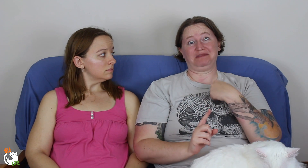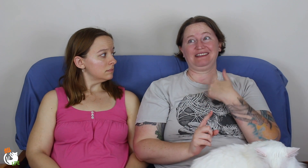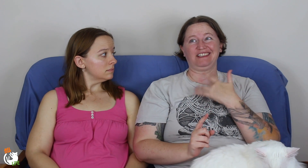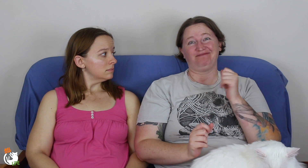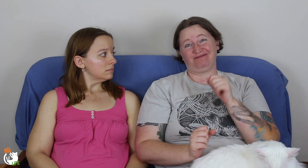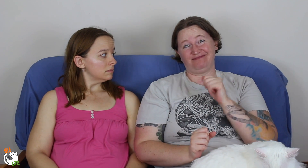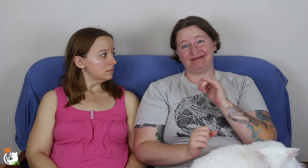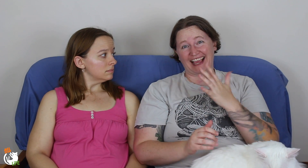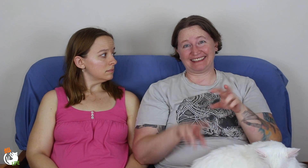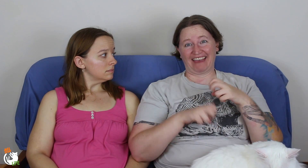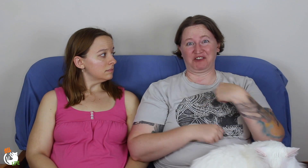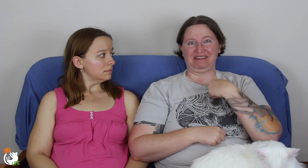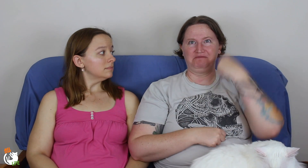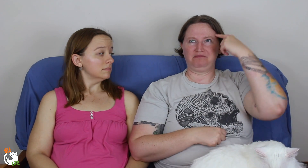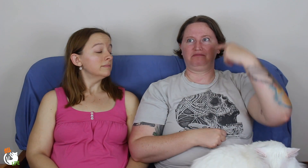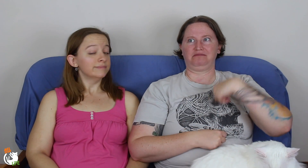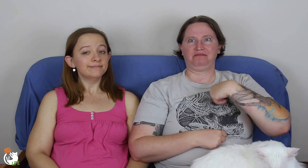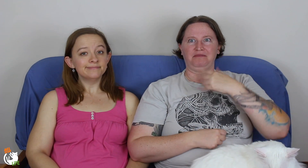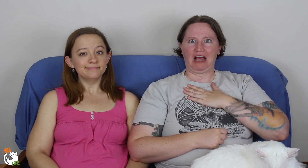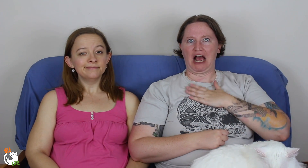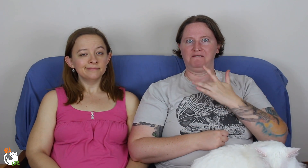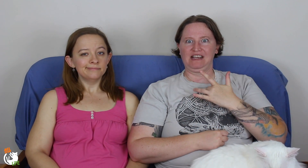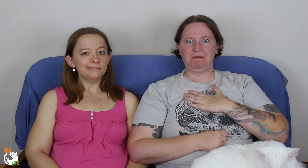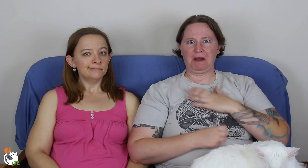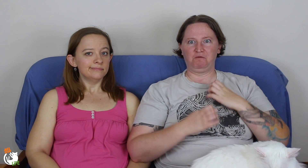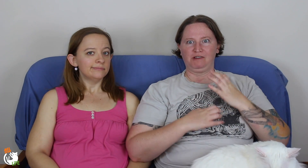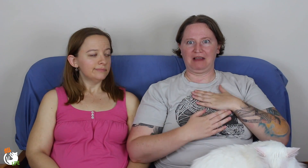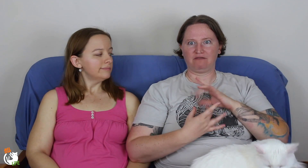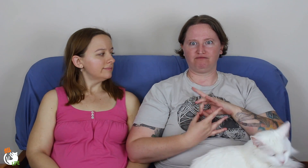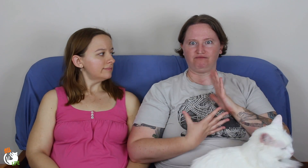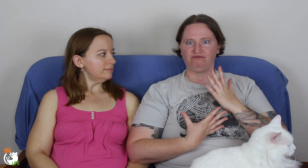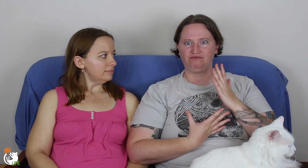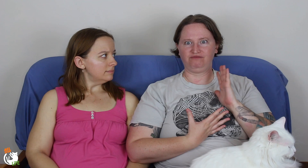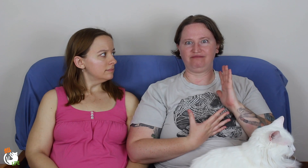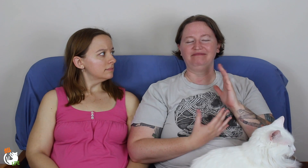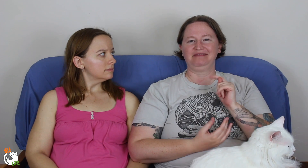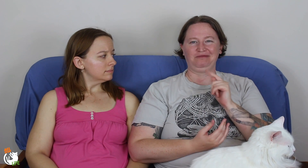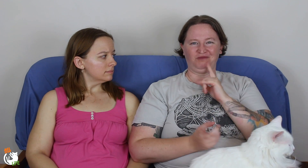To me I thought, yeah that's kind of selfish for me to think it's all about my feelings and how I feel about this situation.